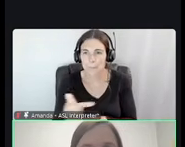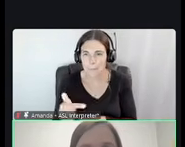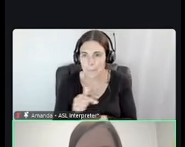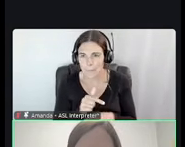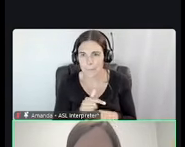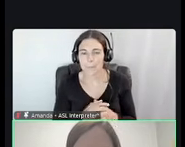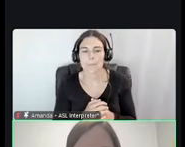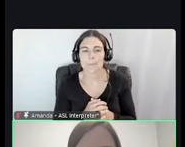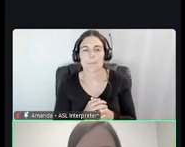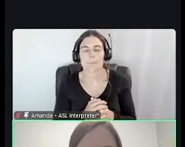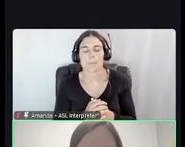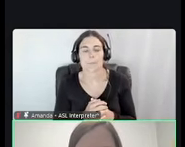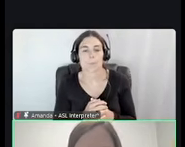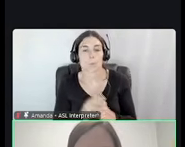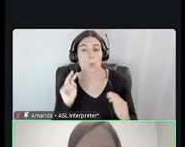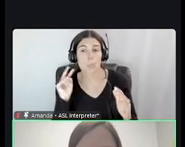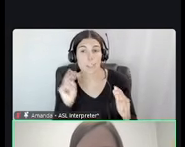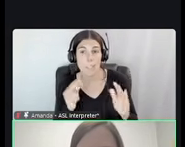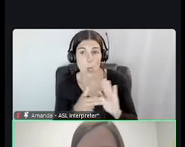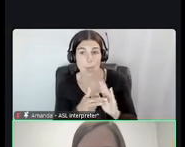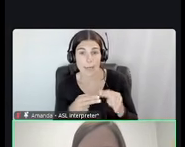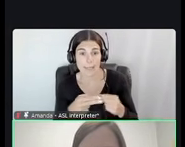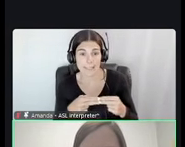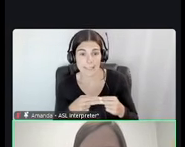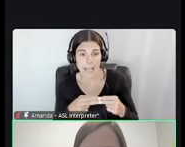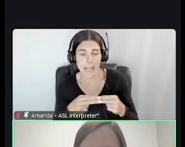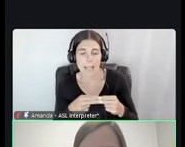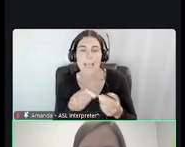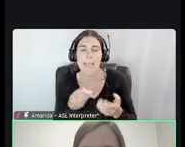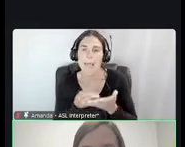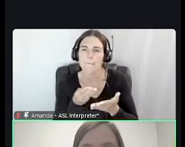if you see on this slide, you know, the funding for the rural health transformation program is